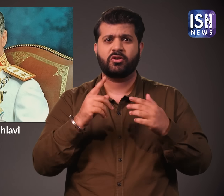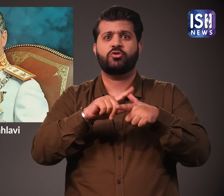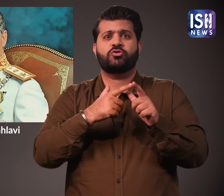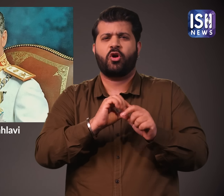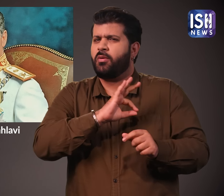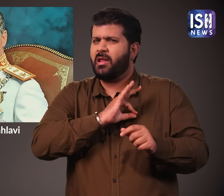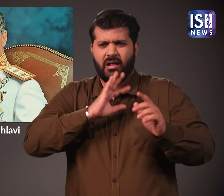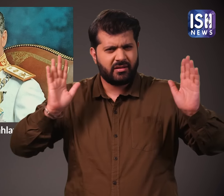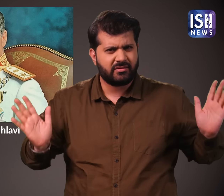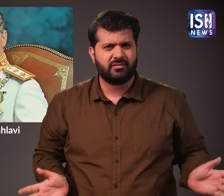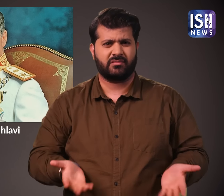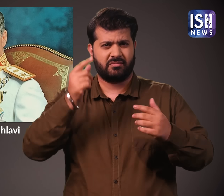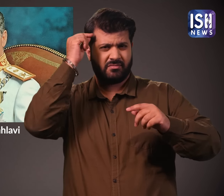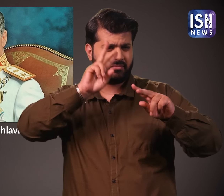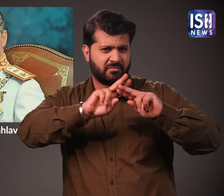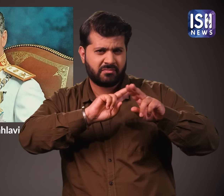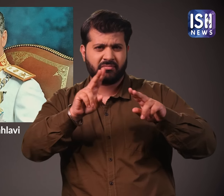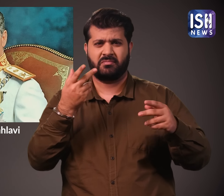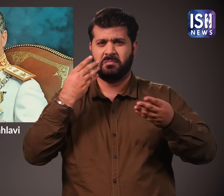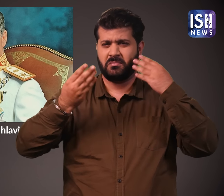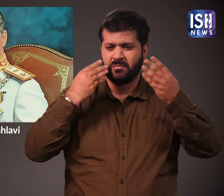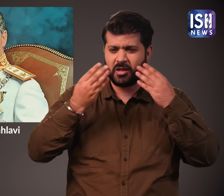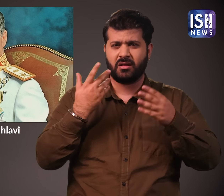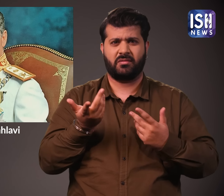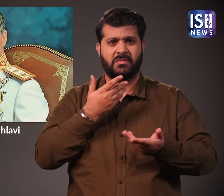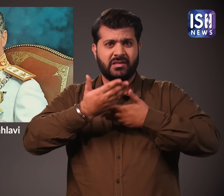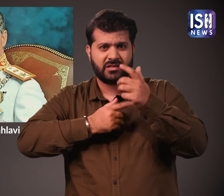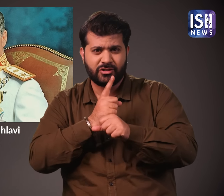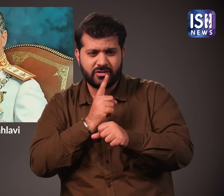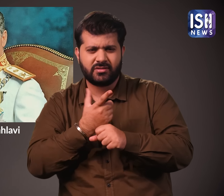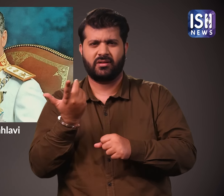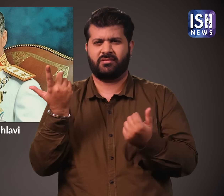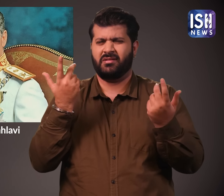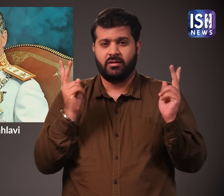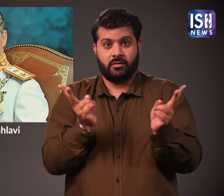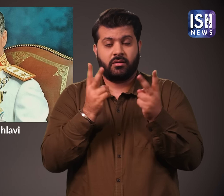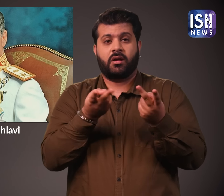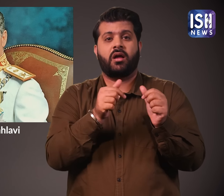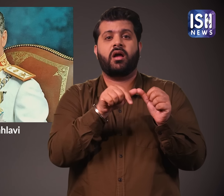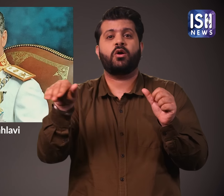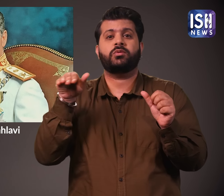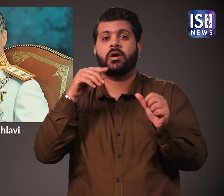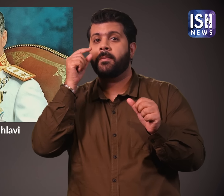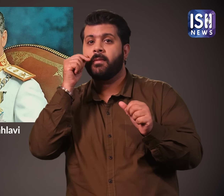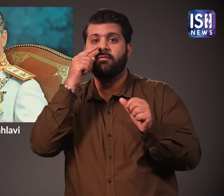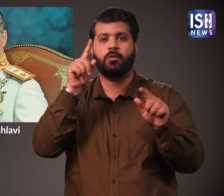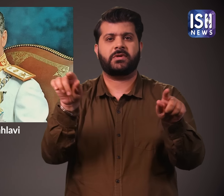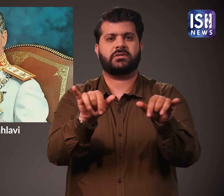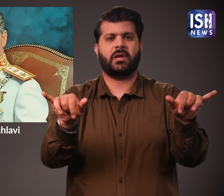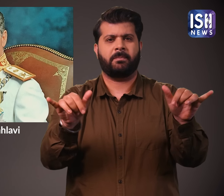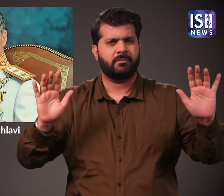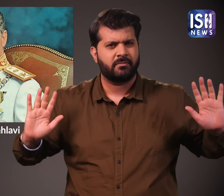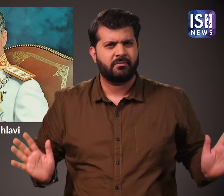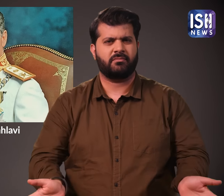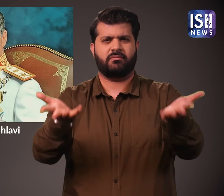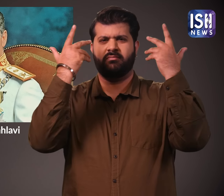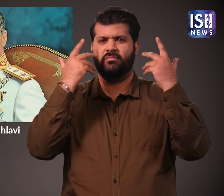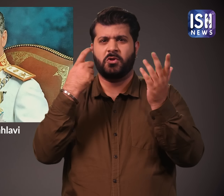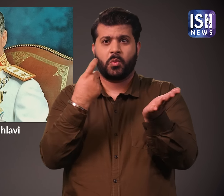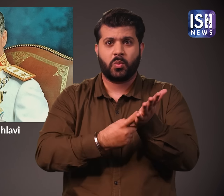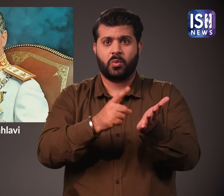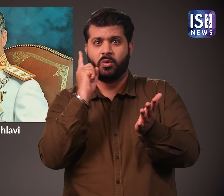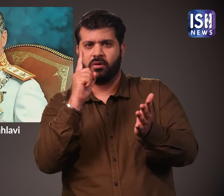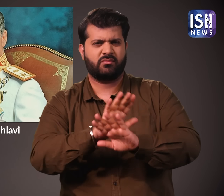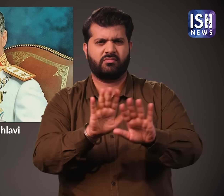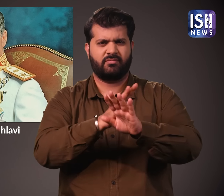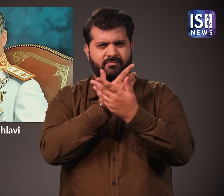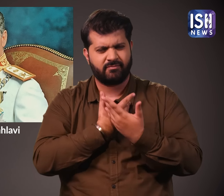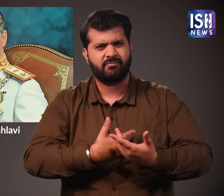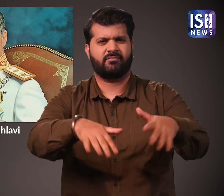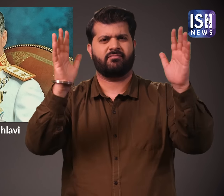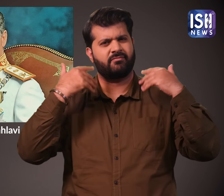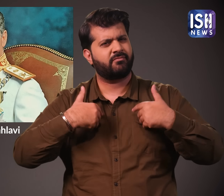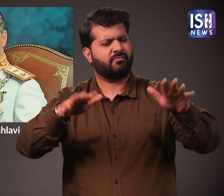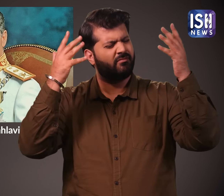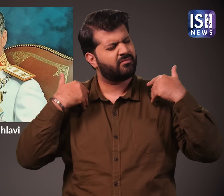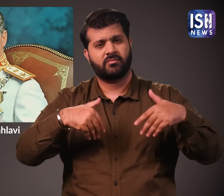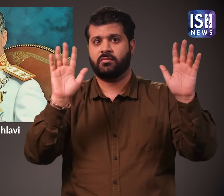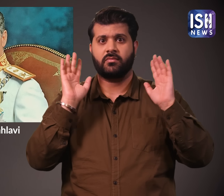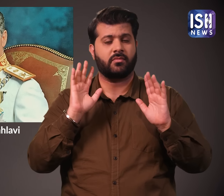work in many professions like hairdressers, makeup artists, and professors, essentially treating men and women equally.